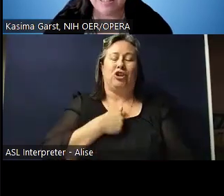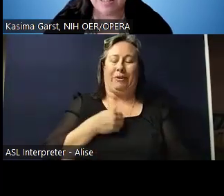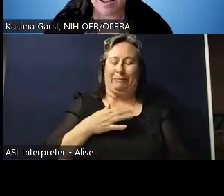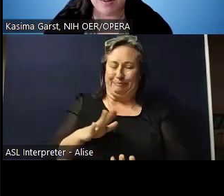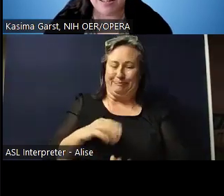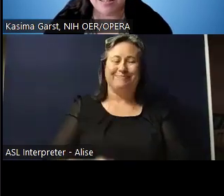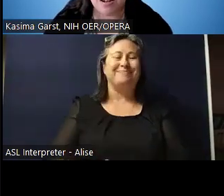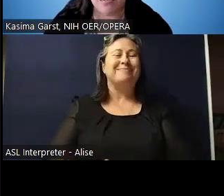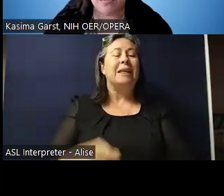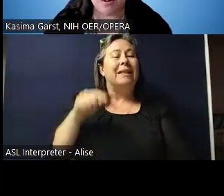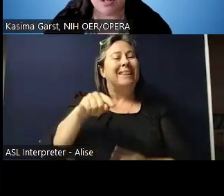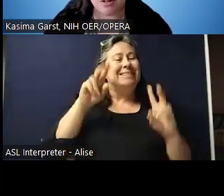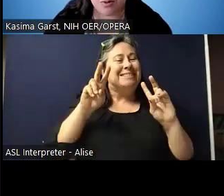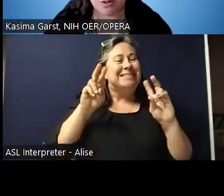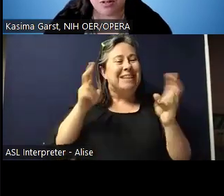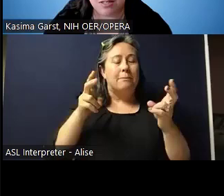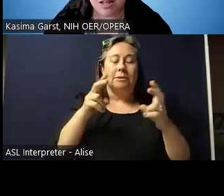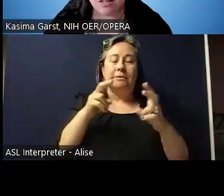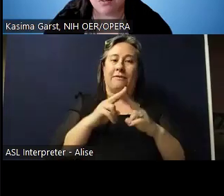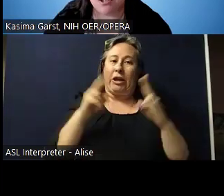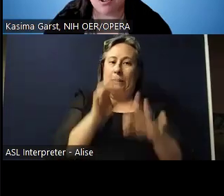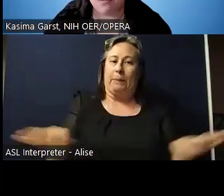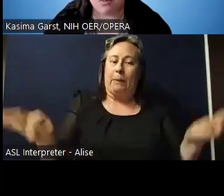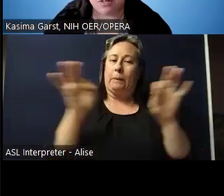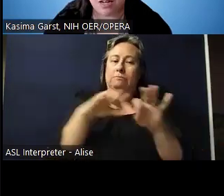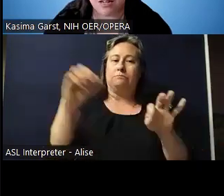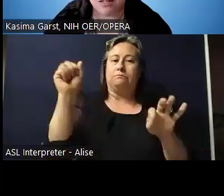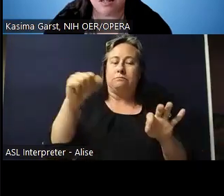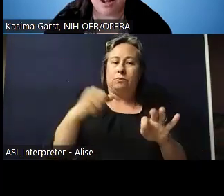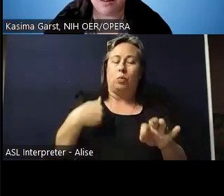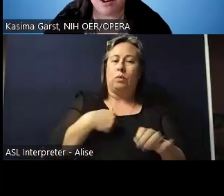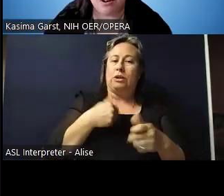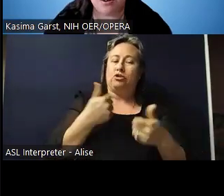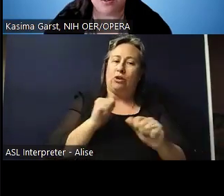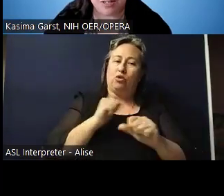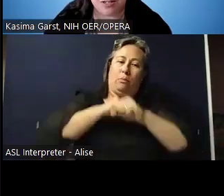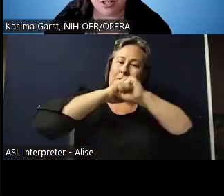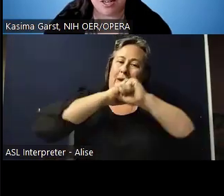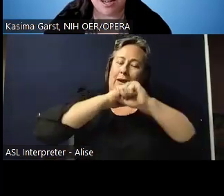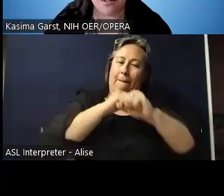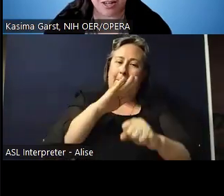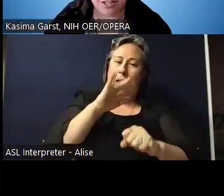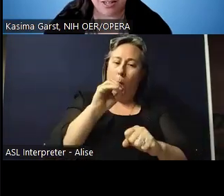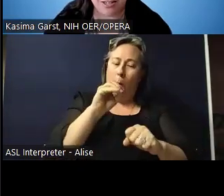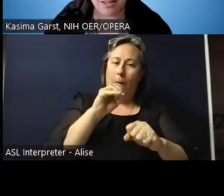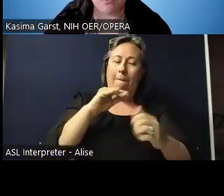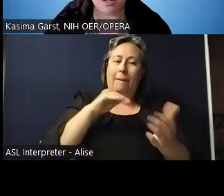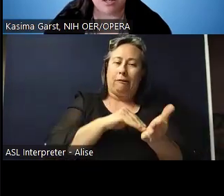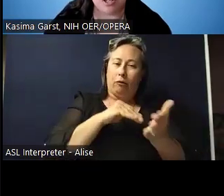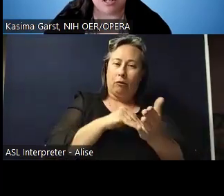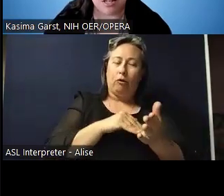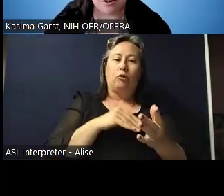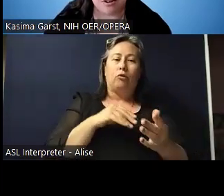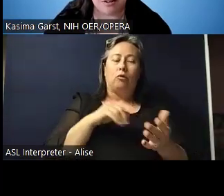This topic is of utmost importance as we strive to protect the biomedical research, innovation and research integrity.